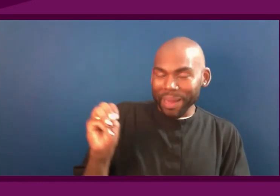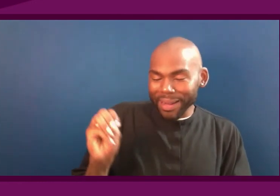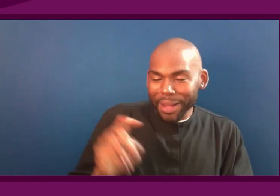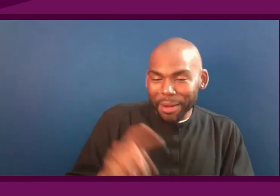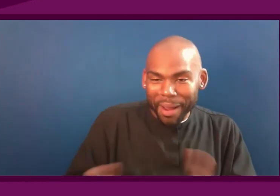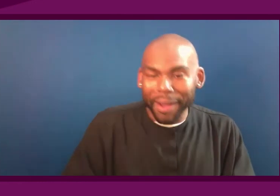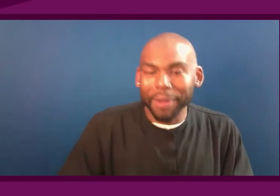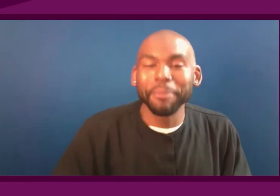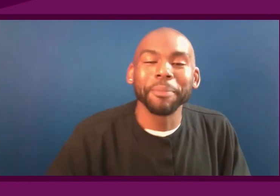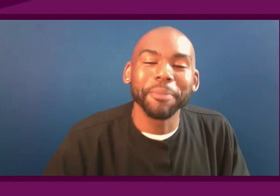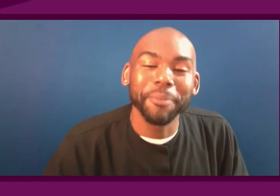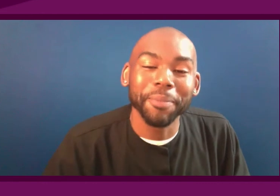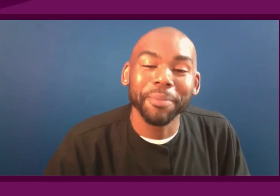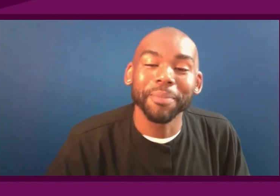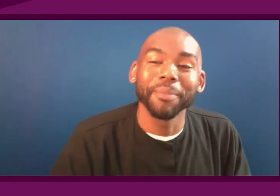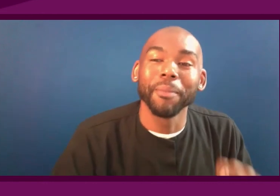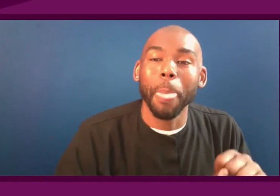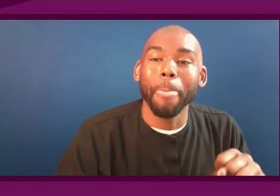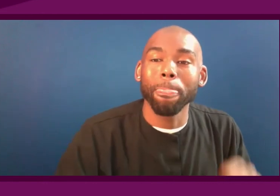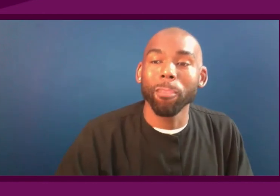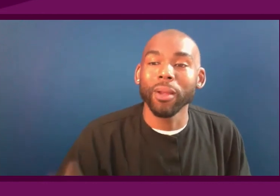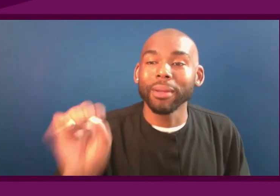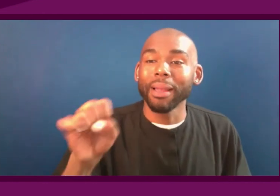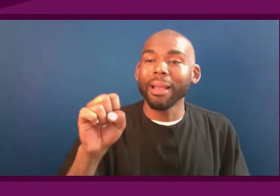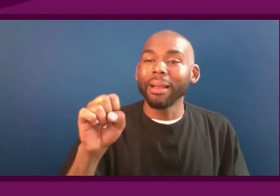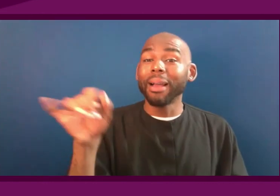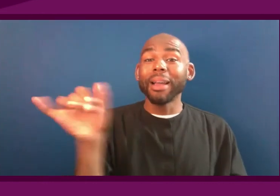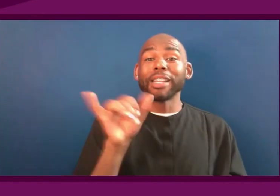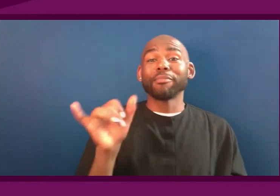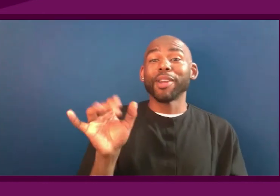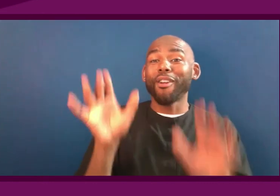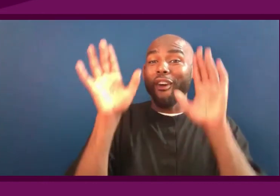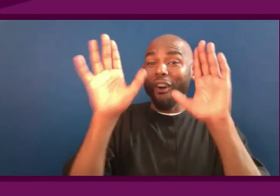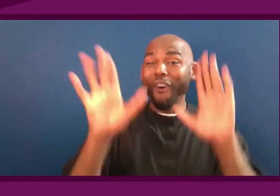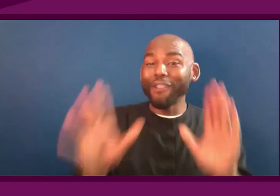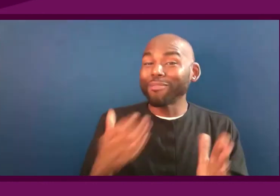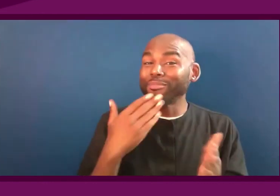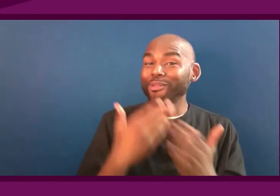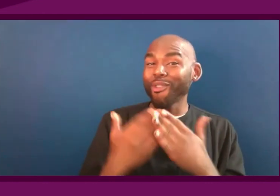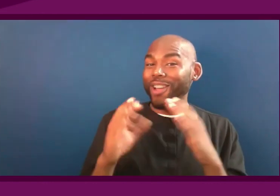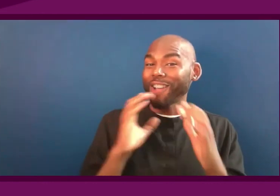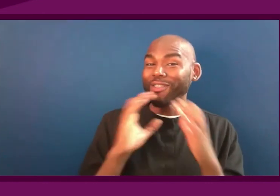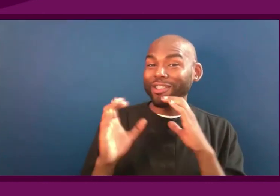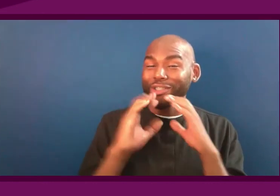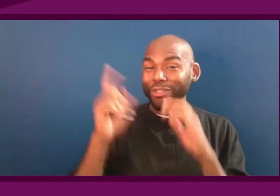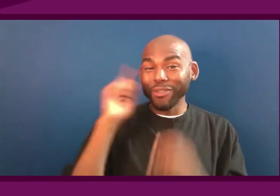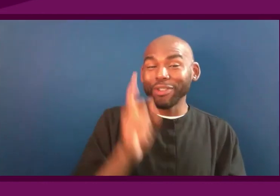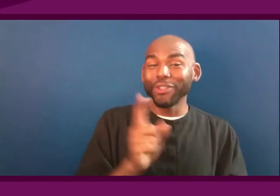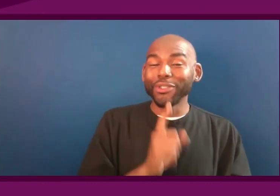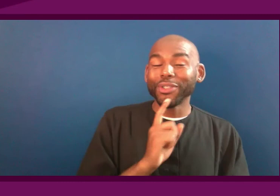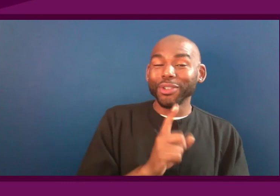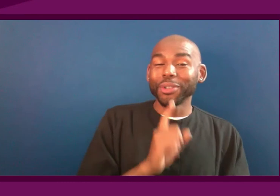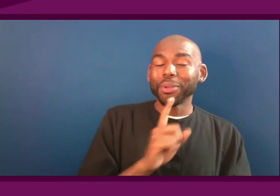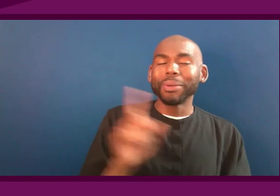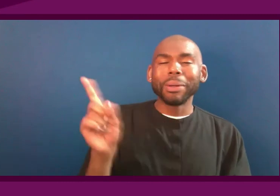Thank you, Ashley. I'm very visible on social media. And most of my handles are my name,